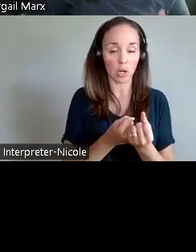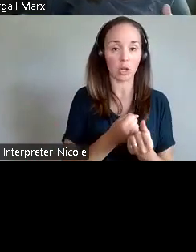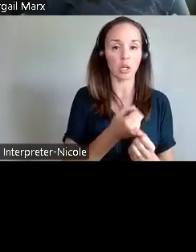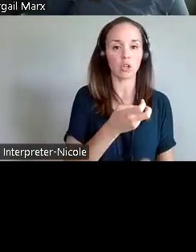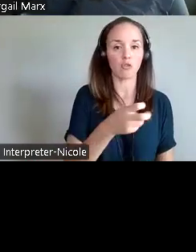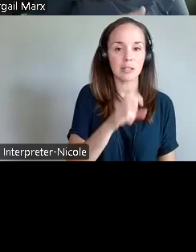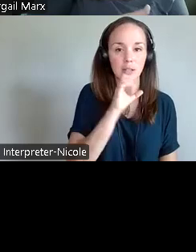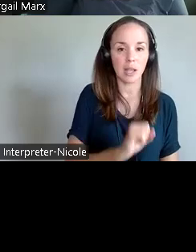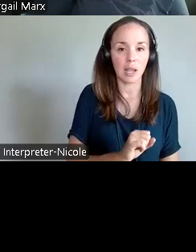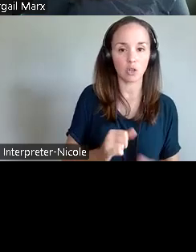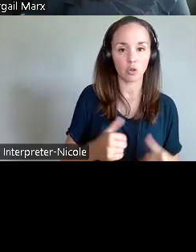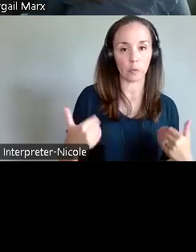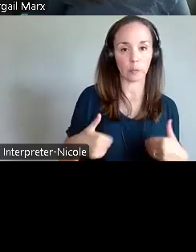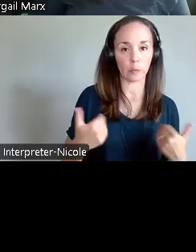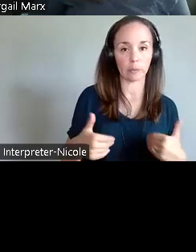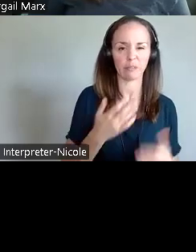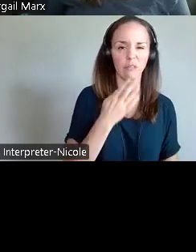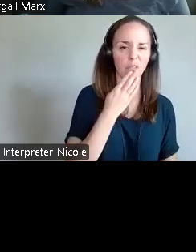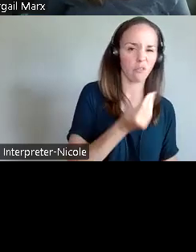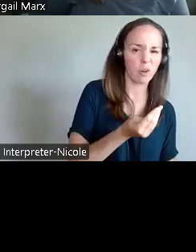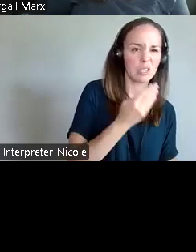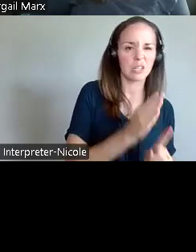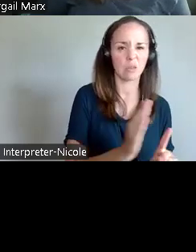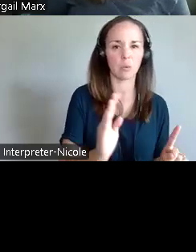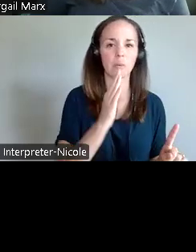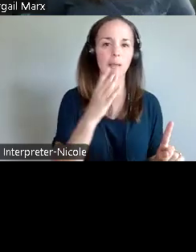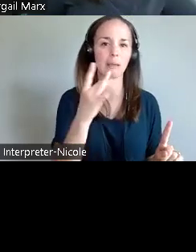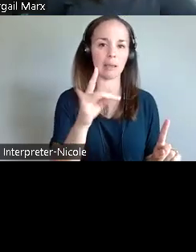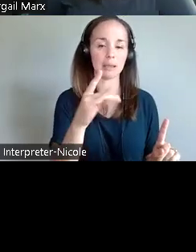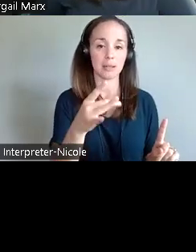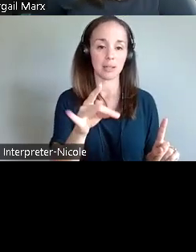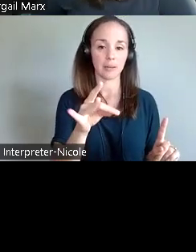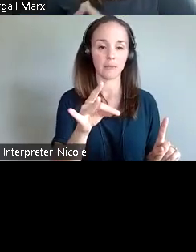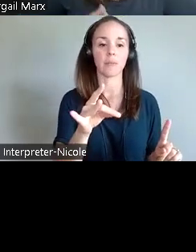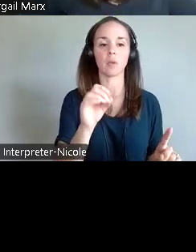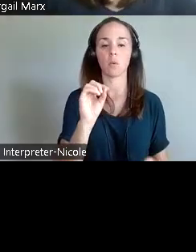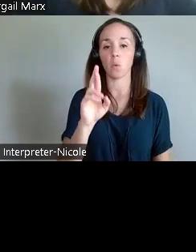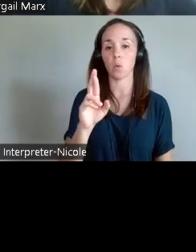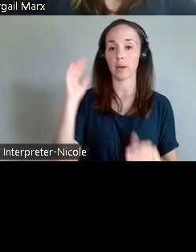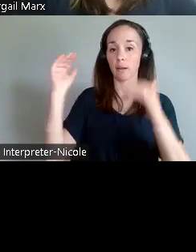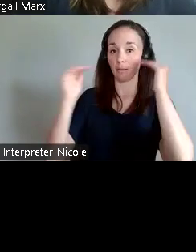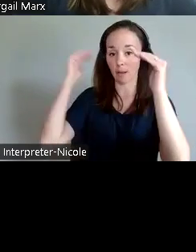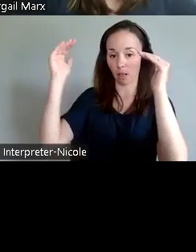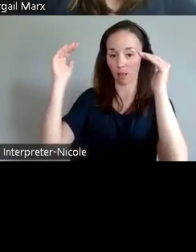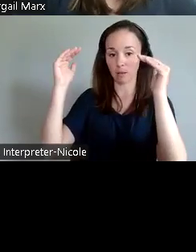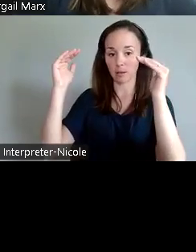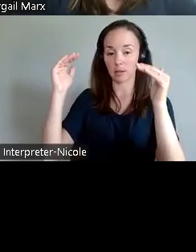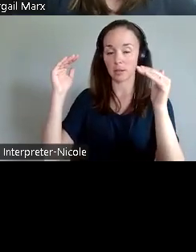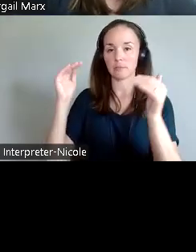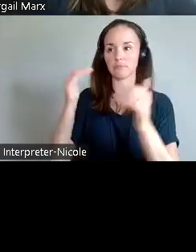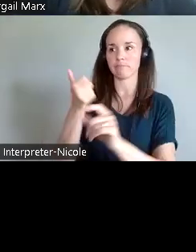youth who is kind of in that 14 to 18 year range or an adult who is working in some kind